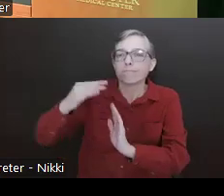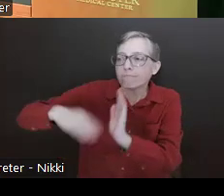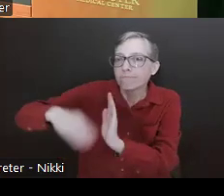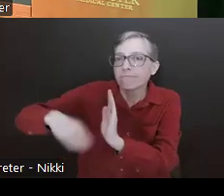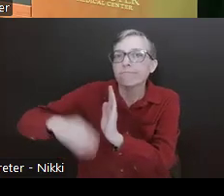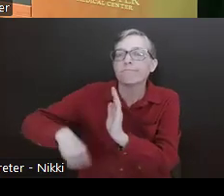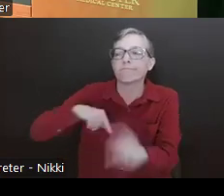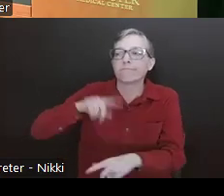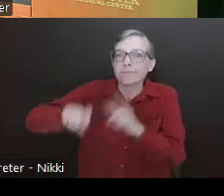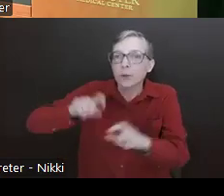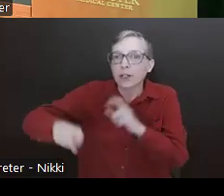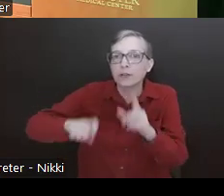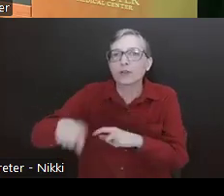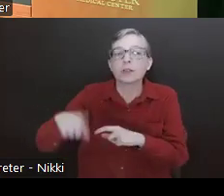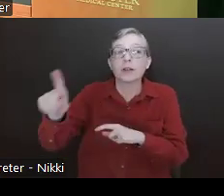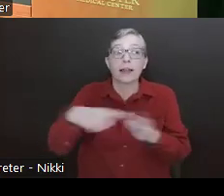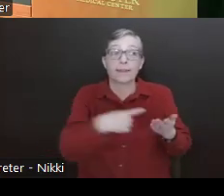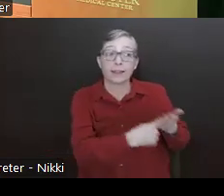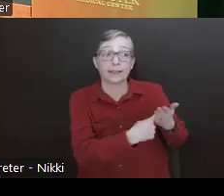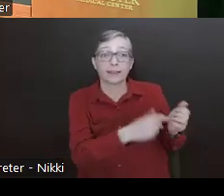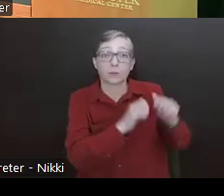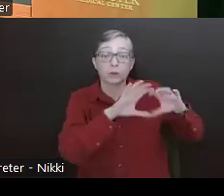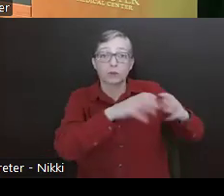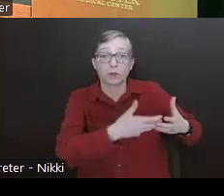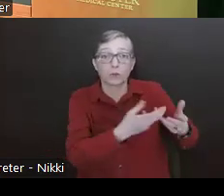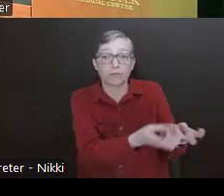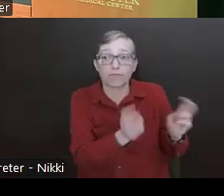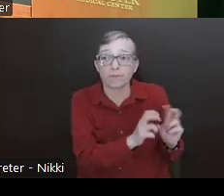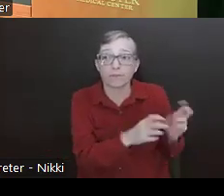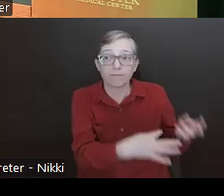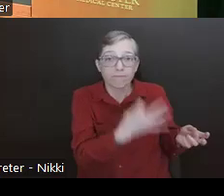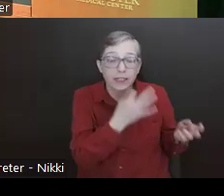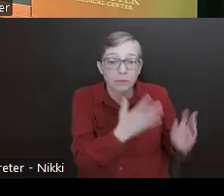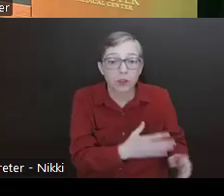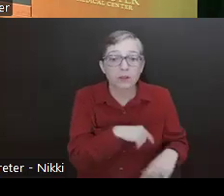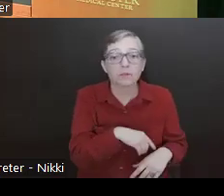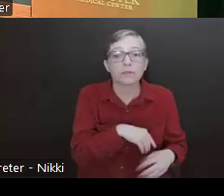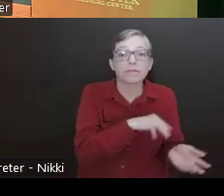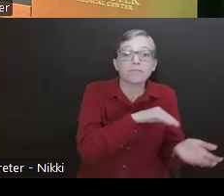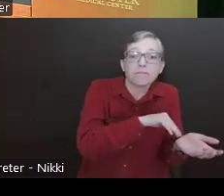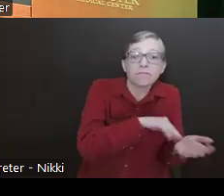group of experts uh could be a psychiatrist and a psychologist uh they could deliver short-term